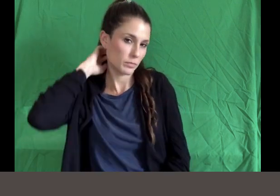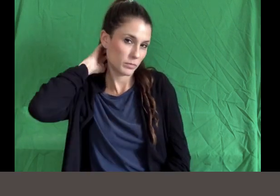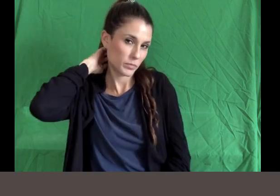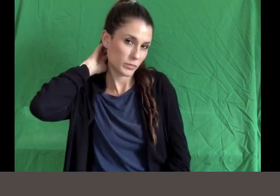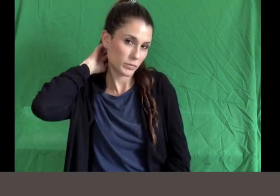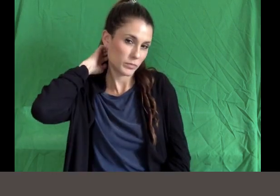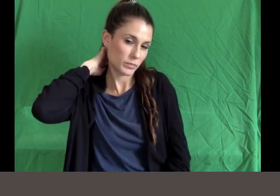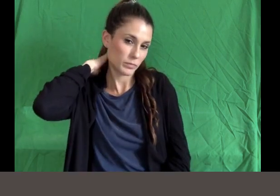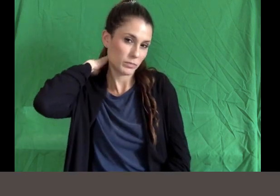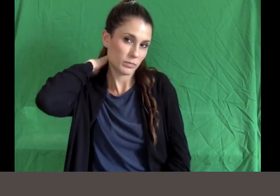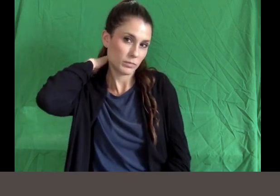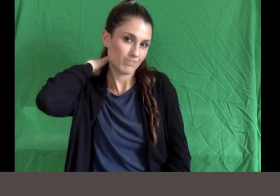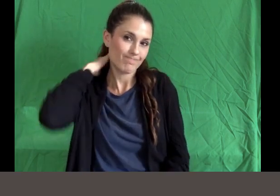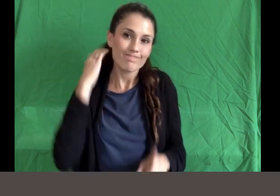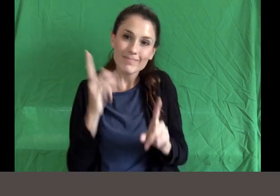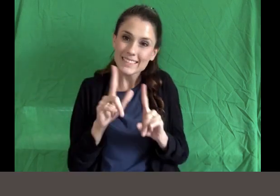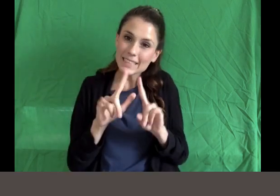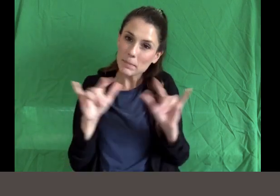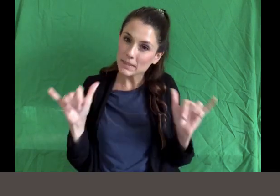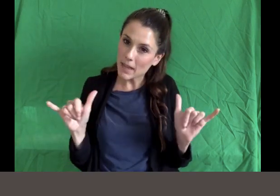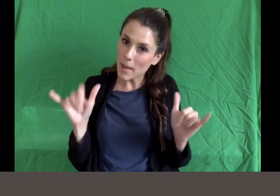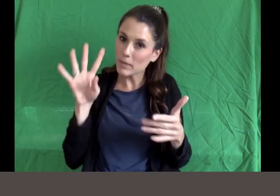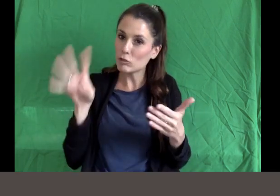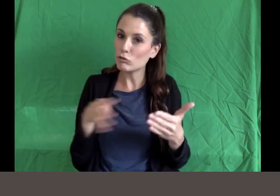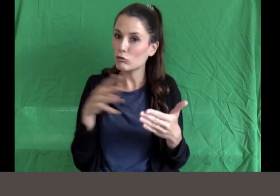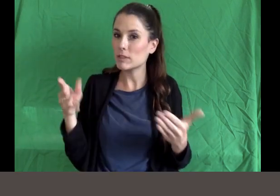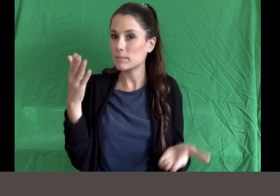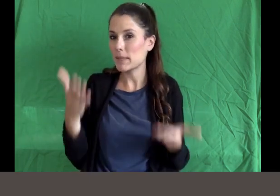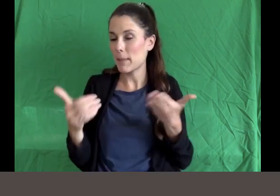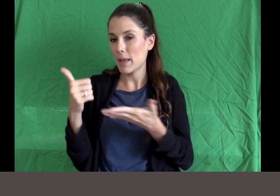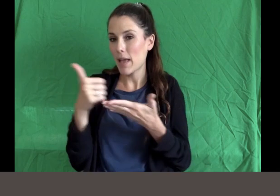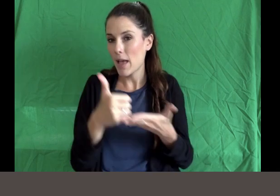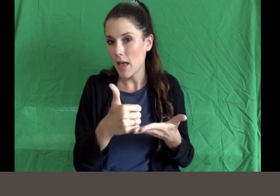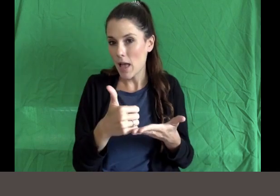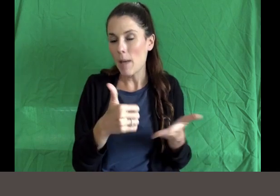know most of the way up this chart or halfway up this chart is the value 80 and you have a nice gray